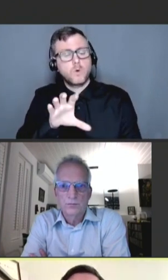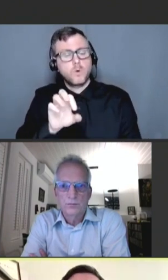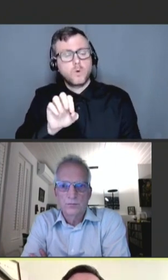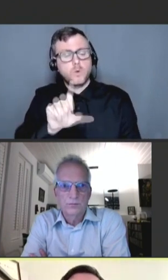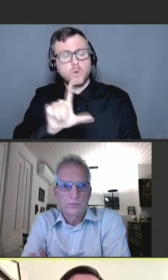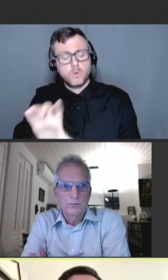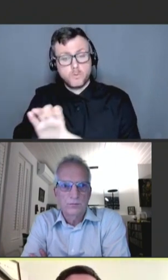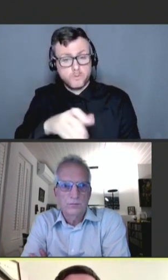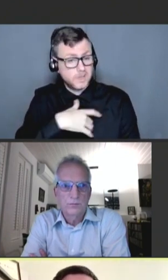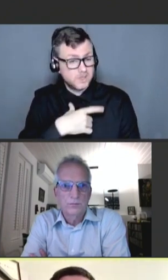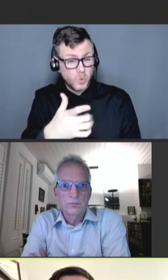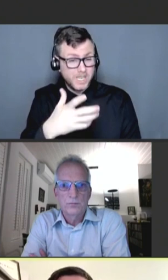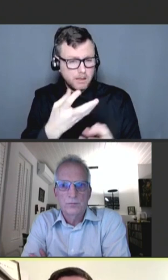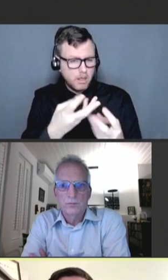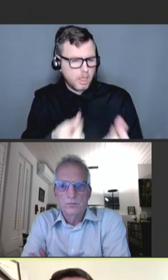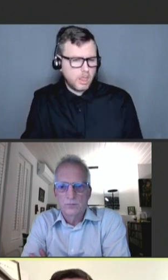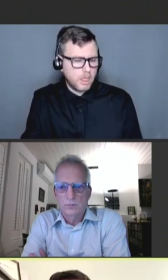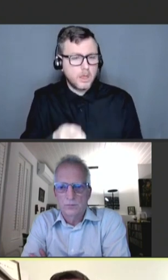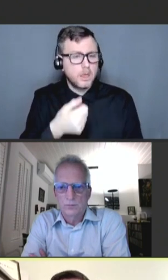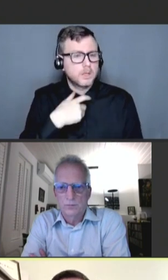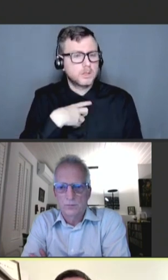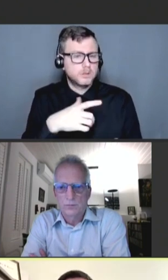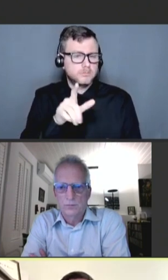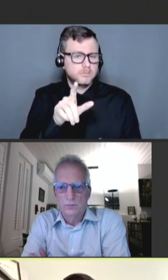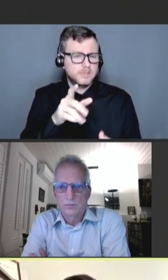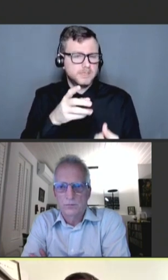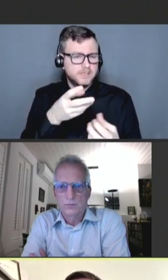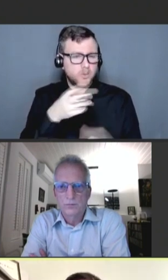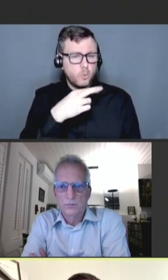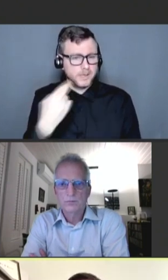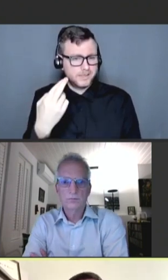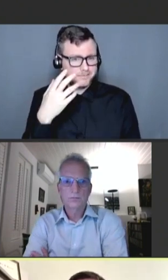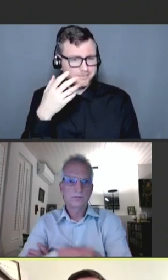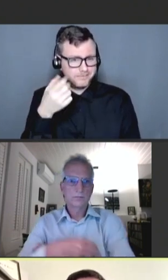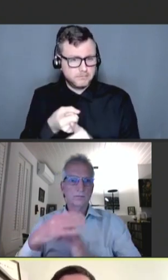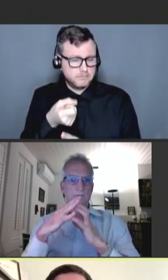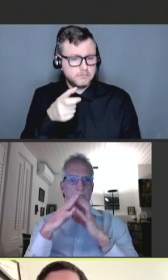do not eliminate the risk of Long-COVID, and because Long-COVID is not one thing,